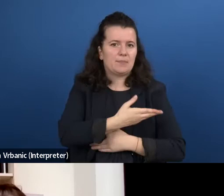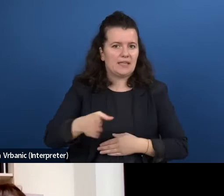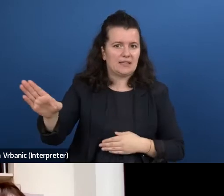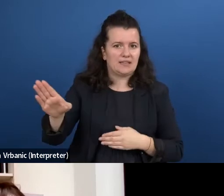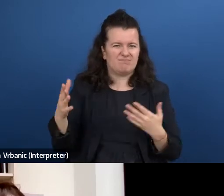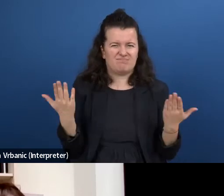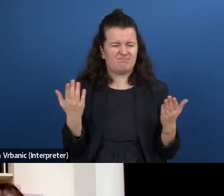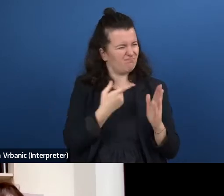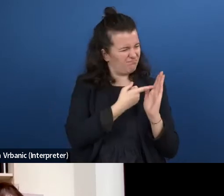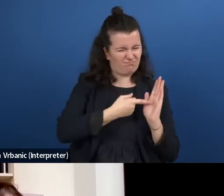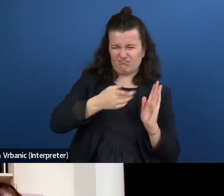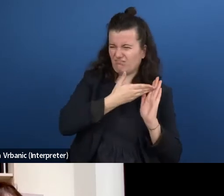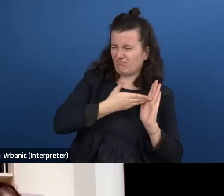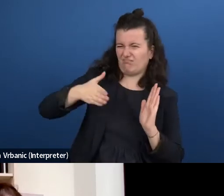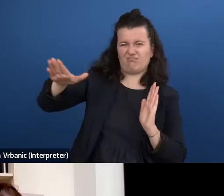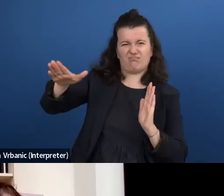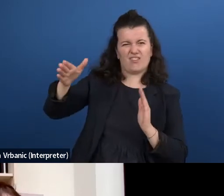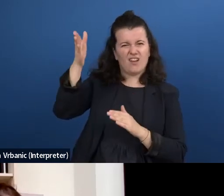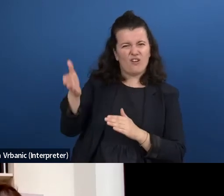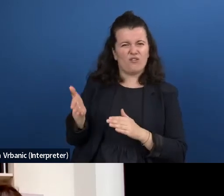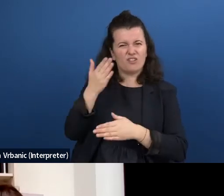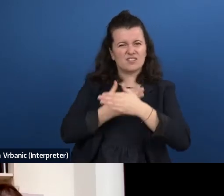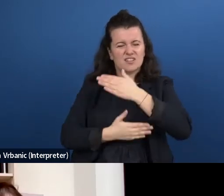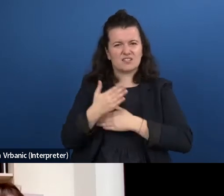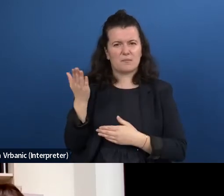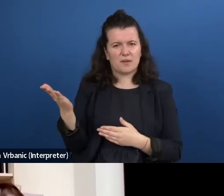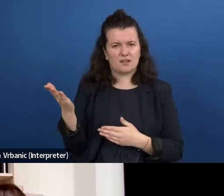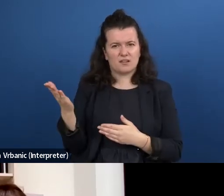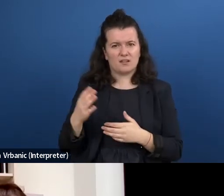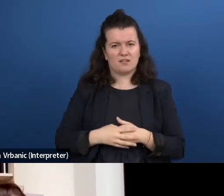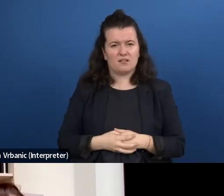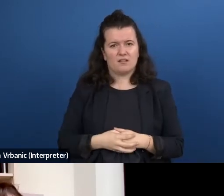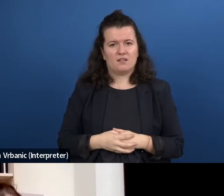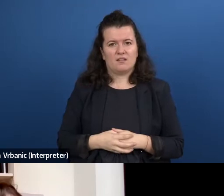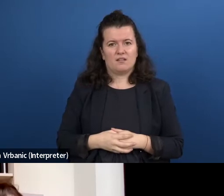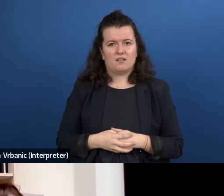where violence dimension is lost so the attention required isn't provided